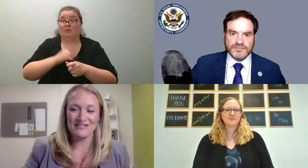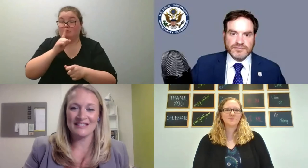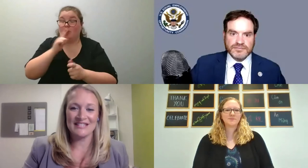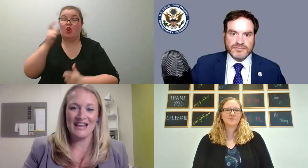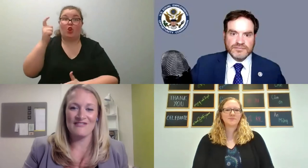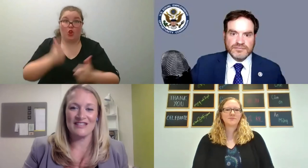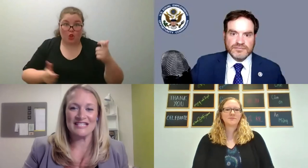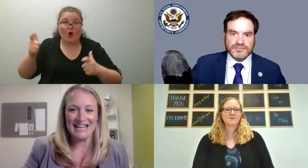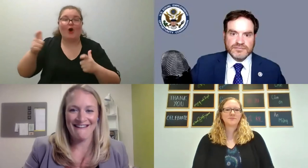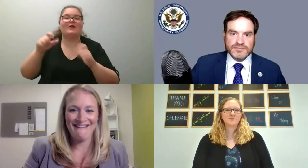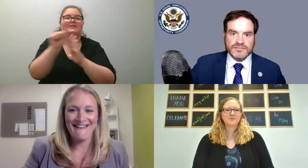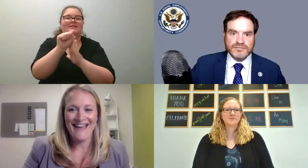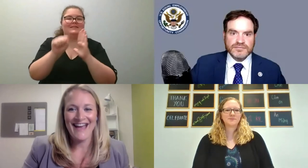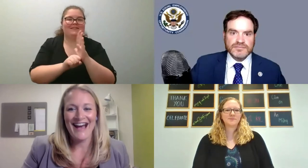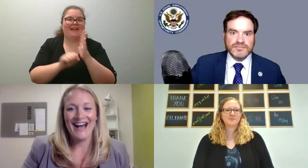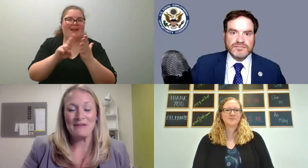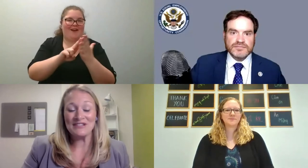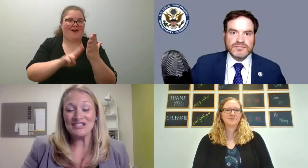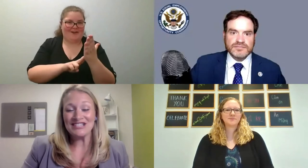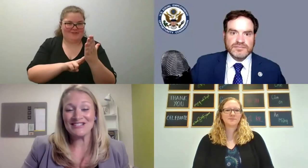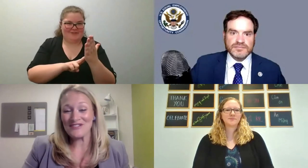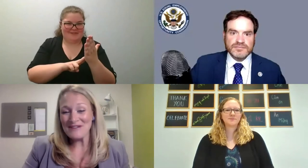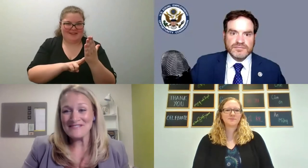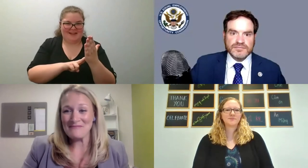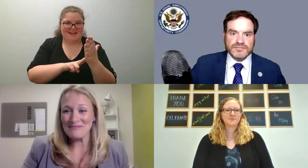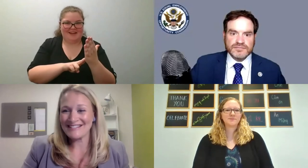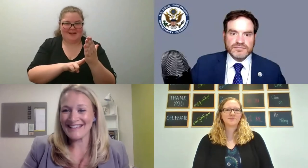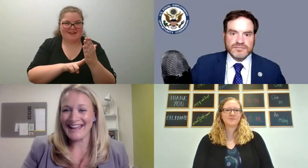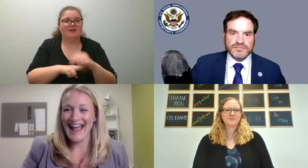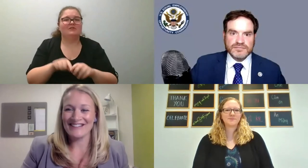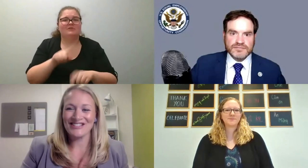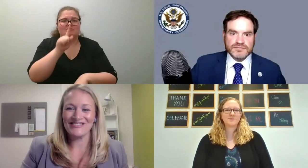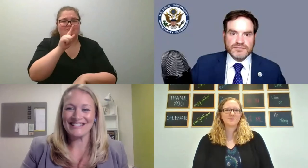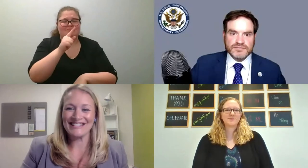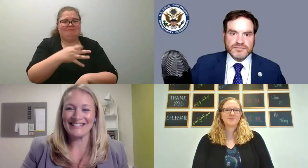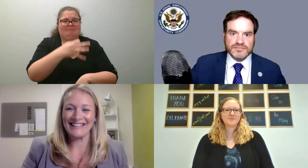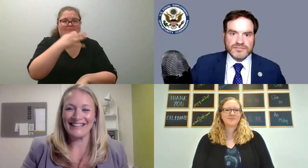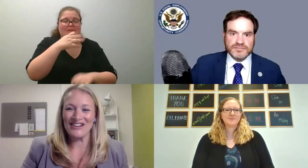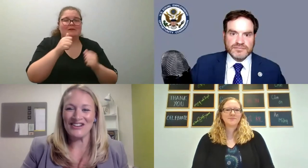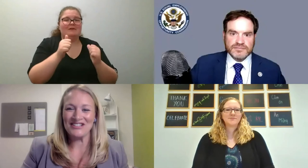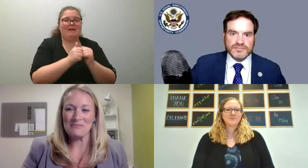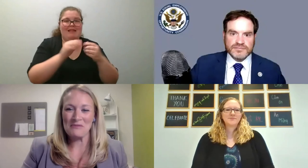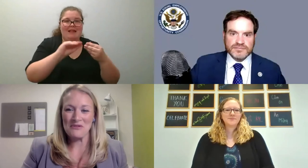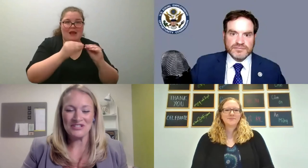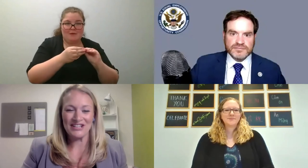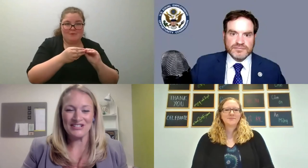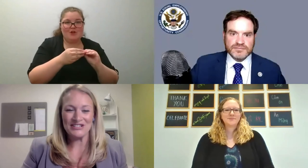with the state of Indiana. She's great with numbers and actually recently earned a promotion